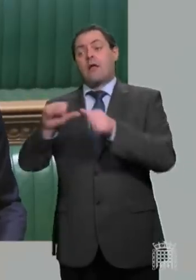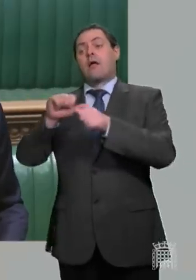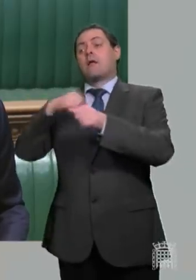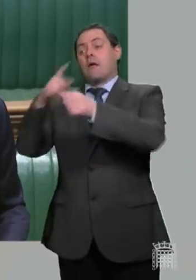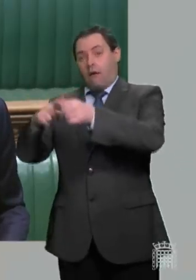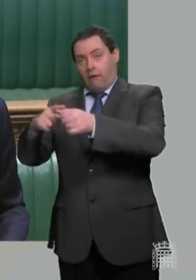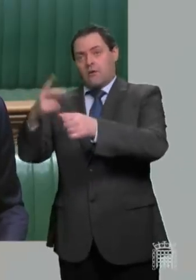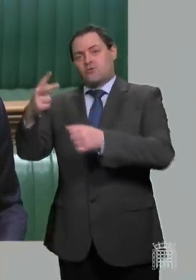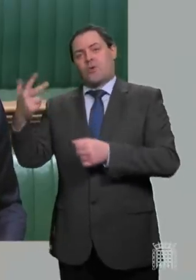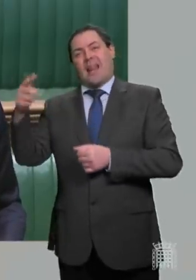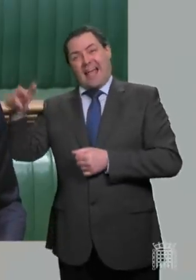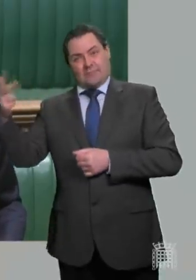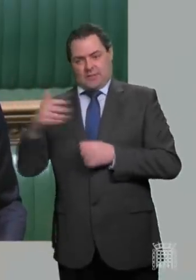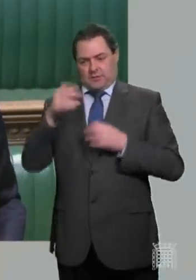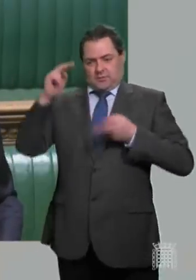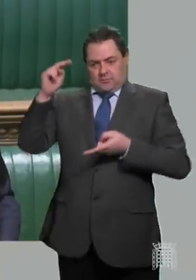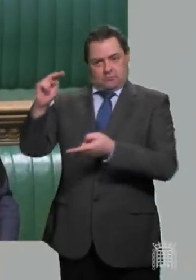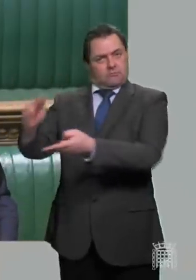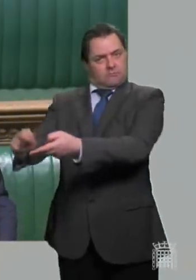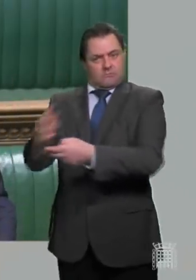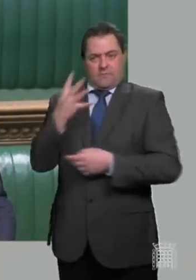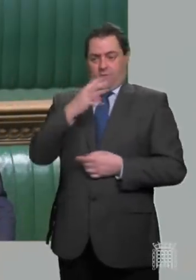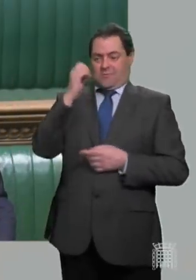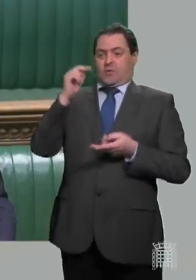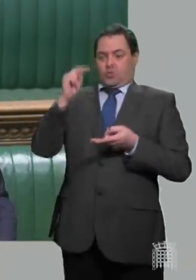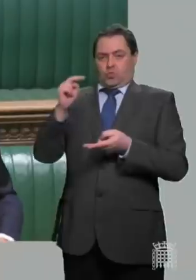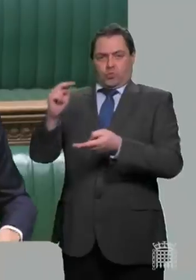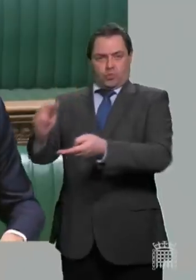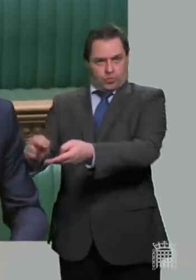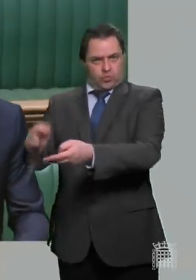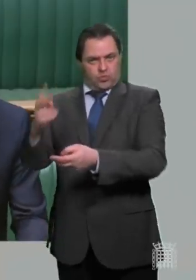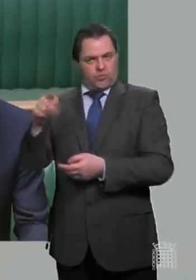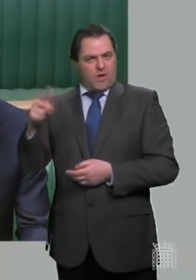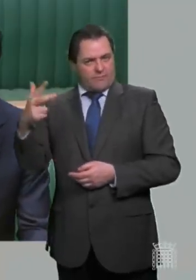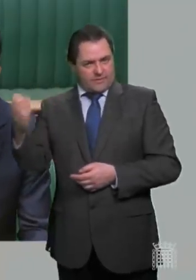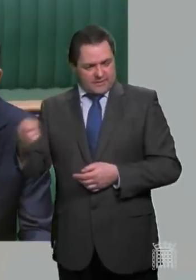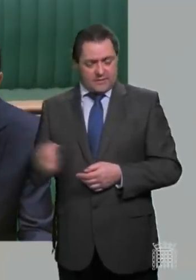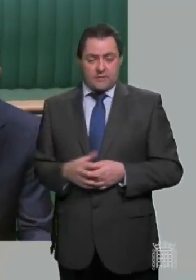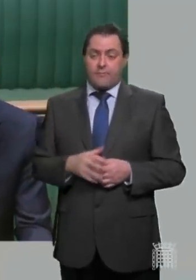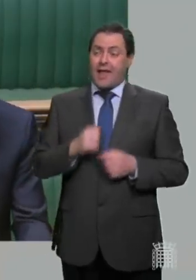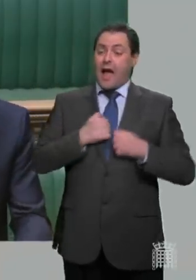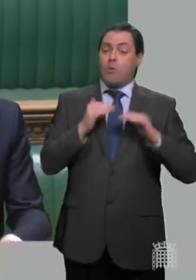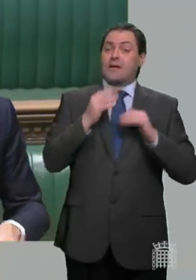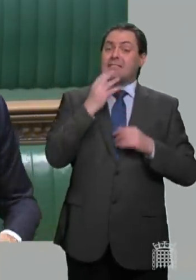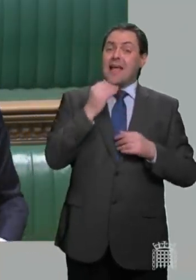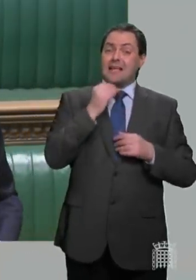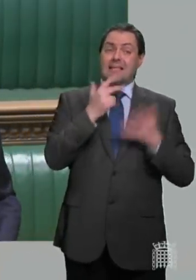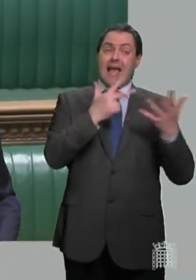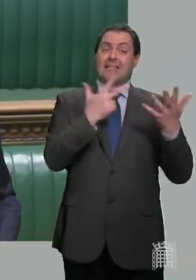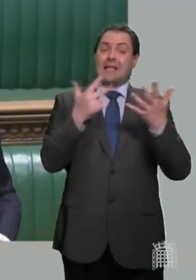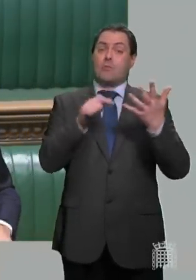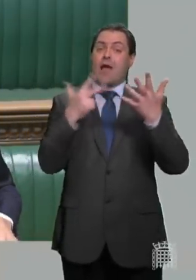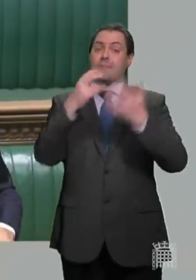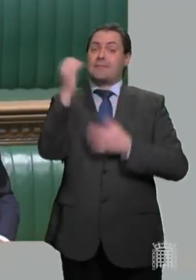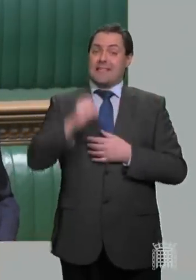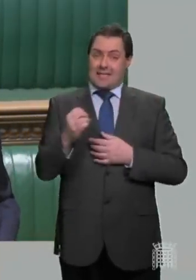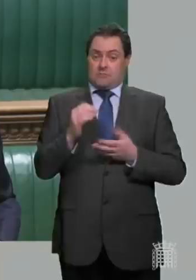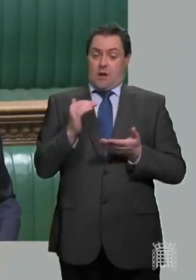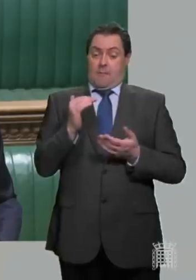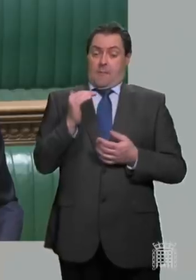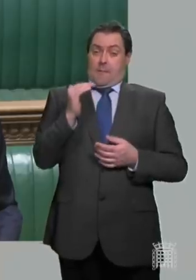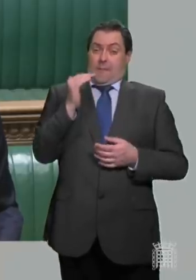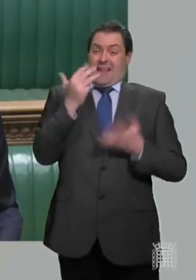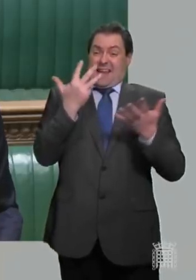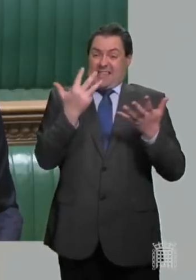following two years. While underlying debt rises from 88.8% of GDP this year to 93.8% next year,